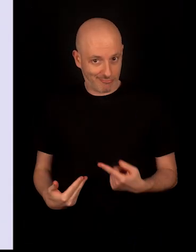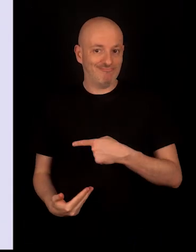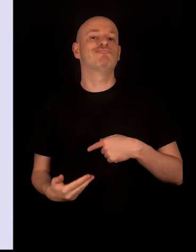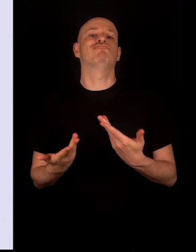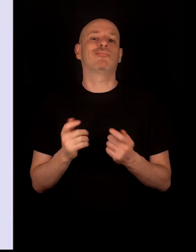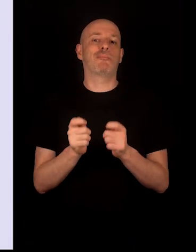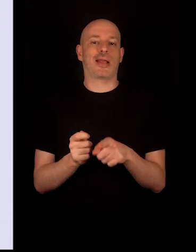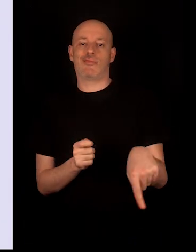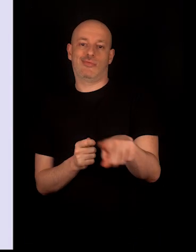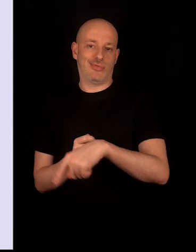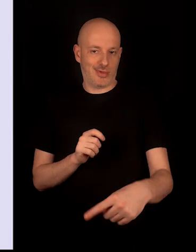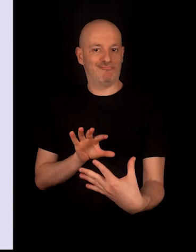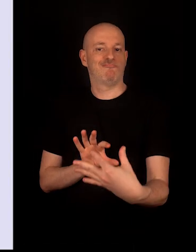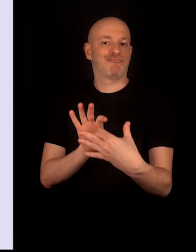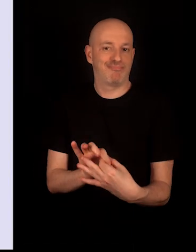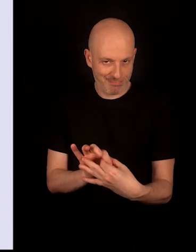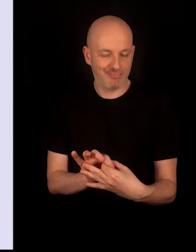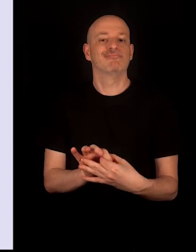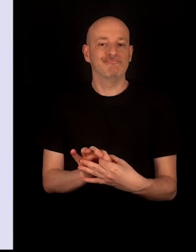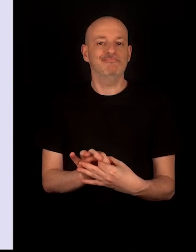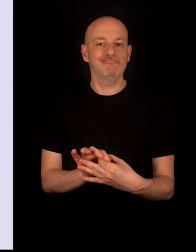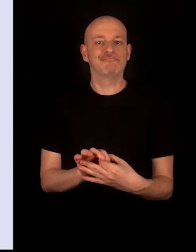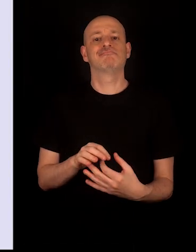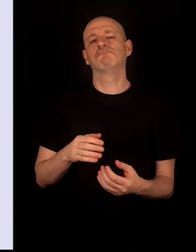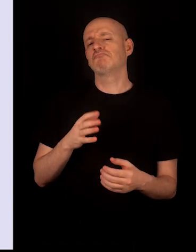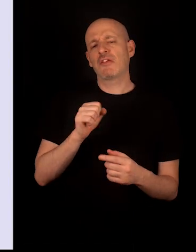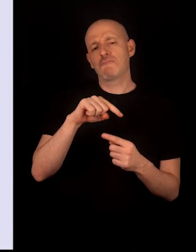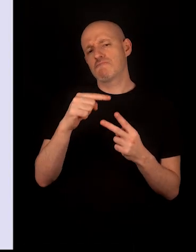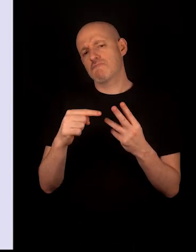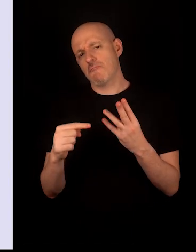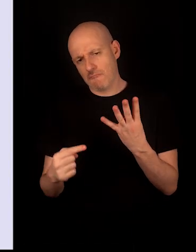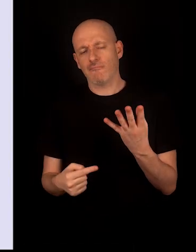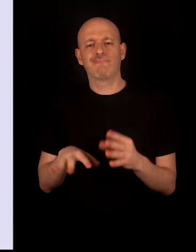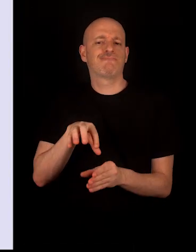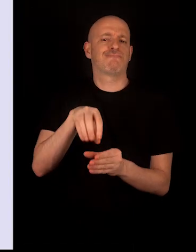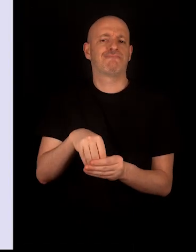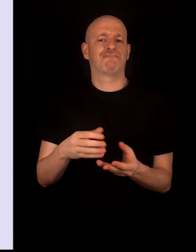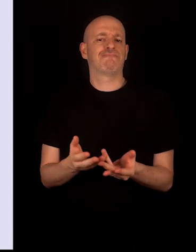and you, the selected applicants. Among other things, it includes the following: